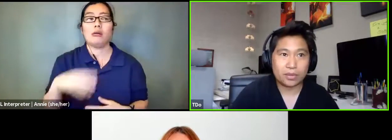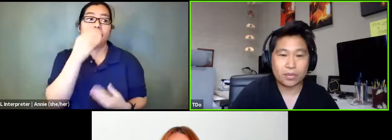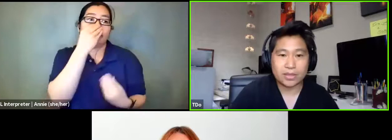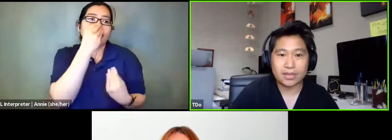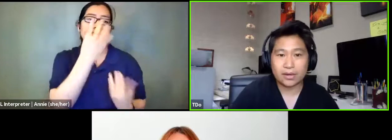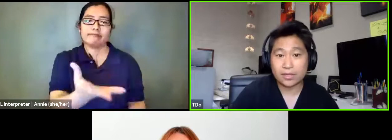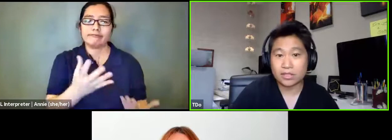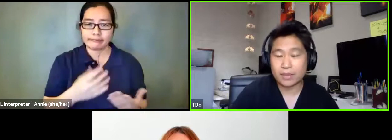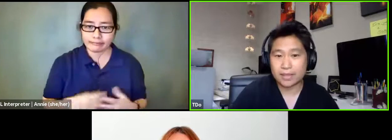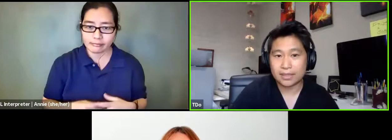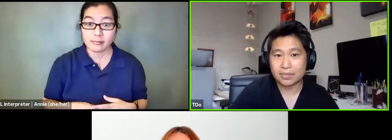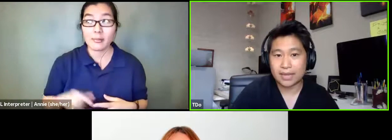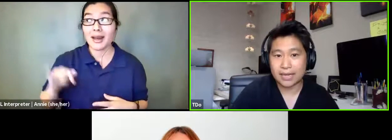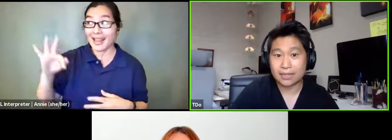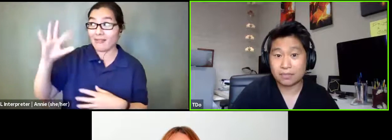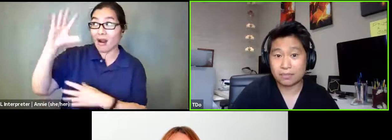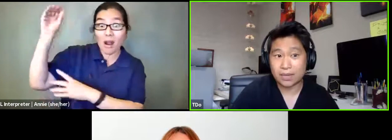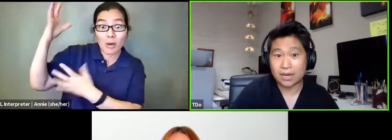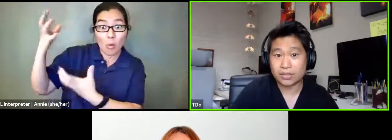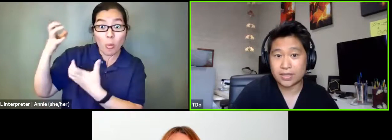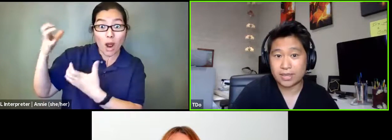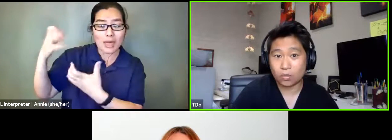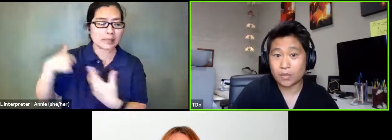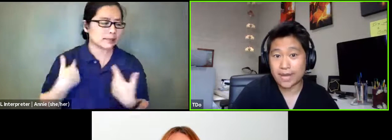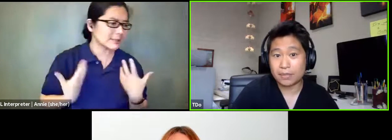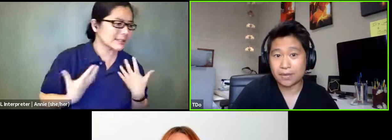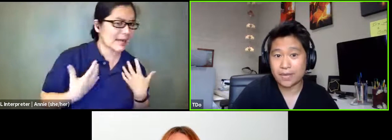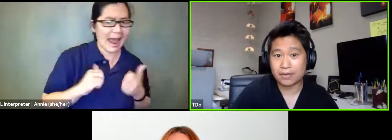really wants to hear, they just might need guidance in understanding what's happening now.